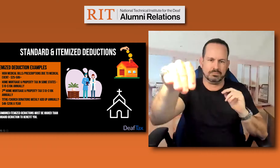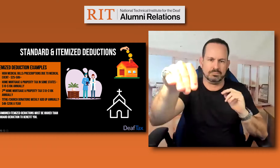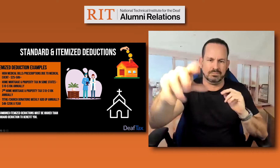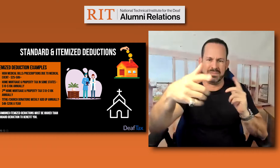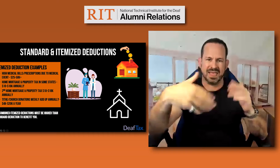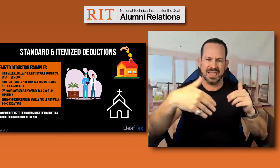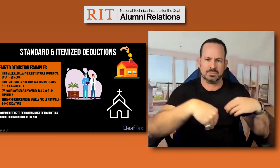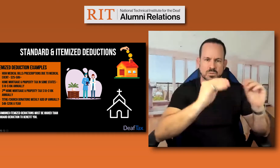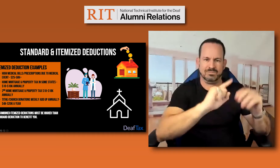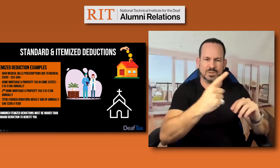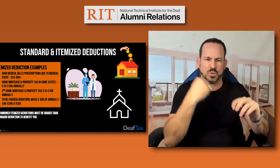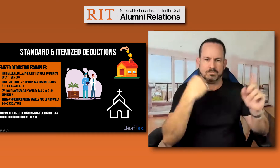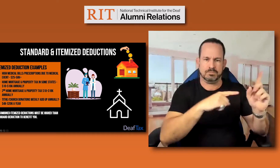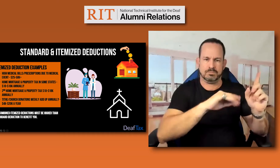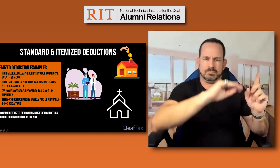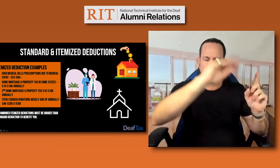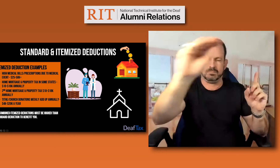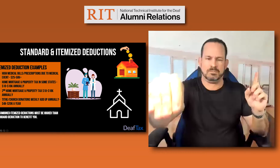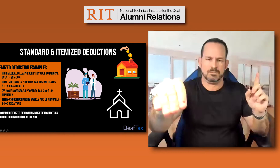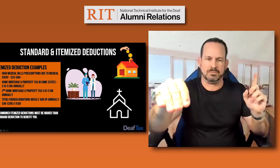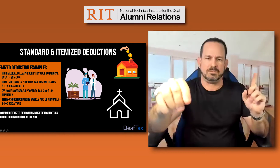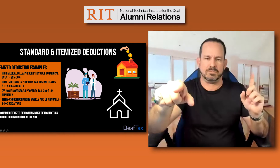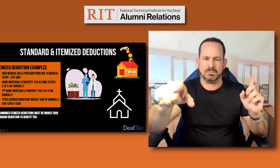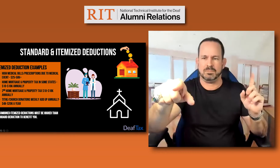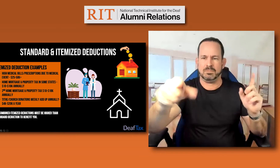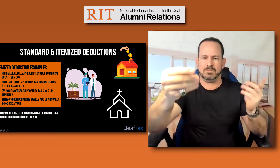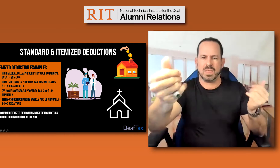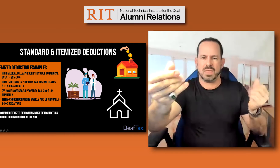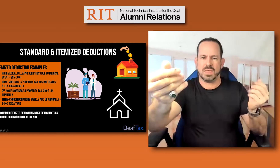Sometimes if you have a retirement account, you have to take that money